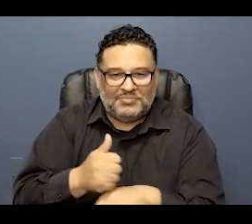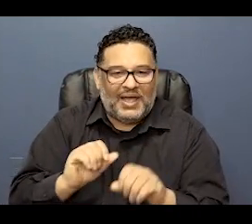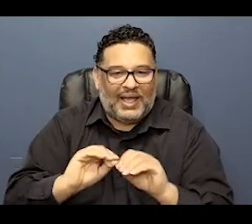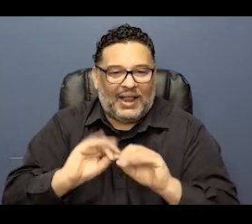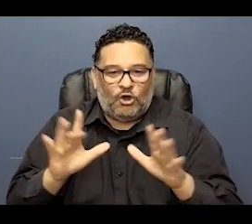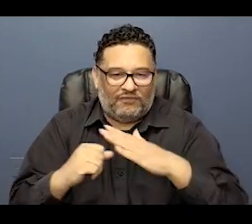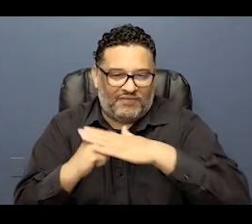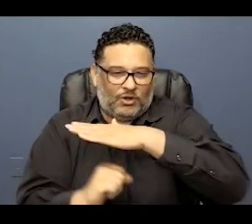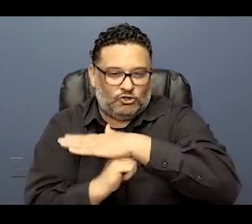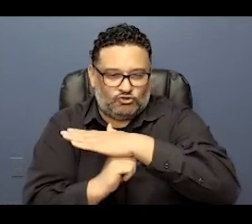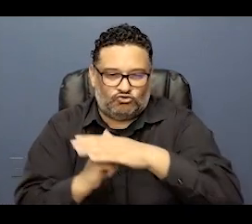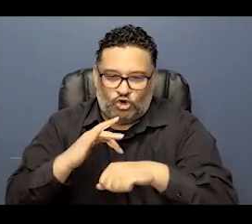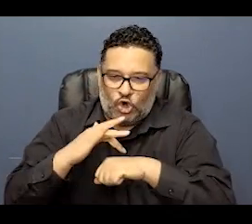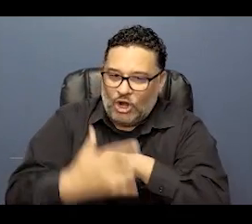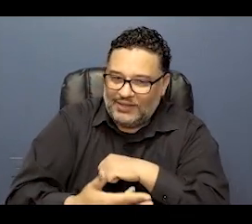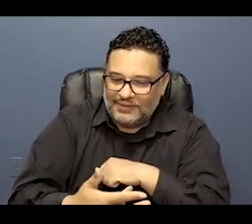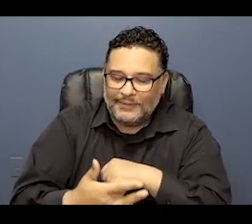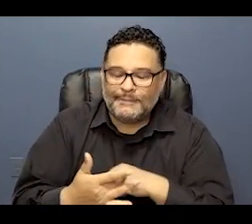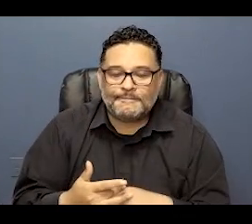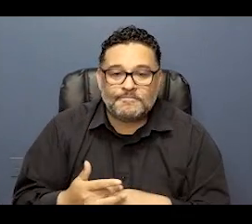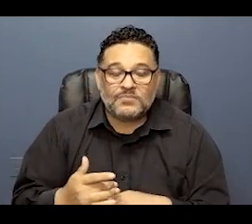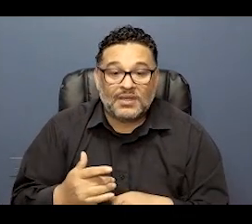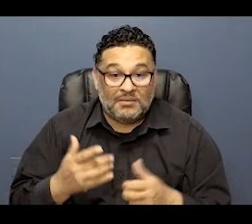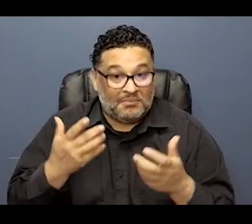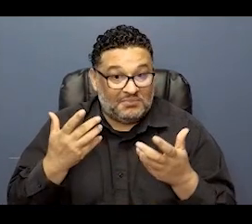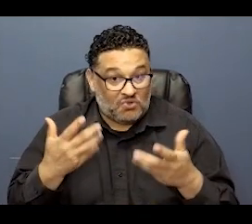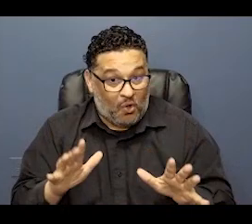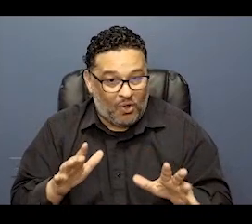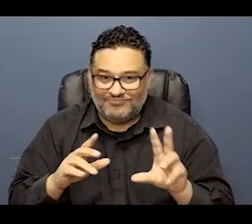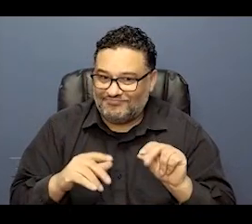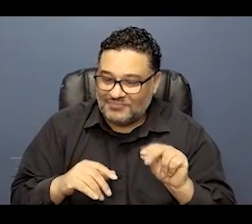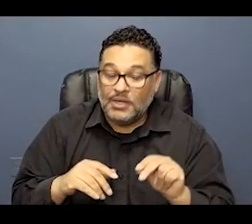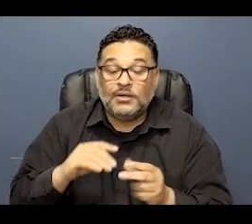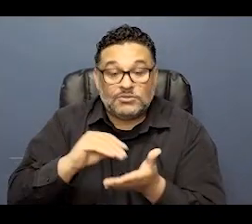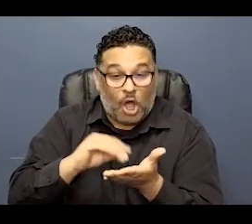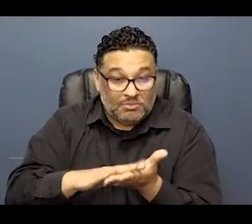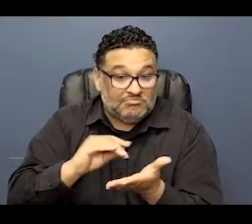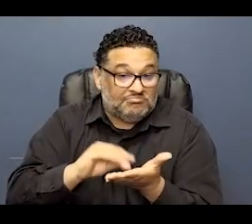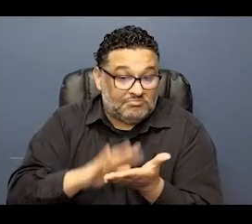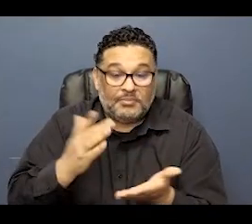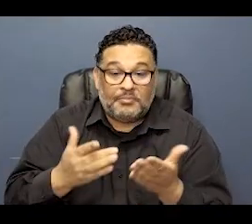But it doesn’t stop there. Documentation may also be needed later – especially when